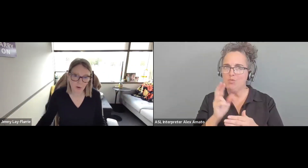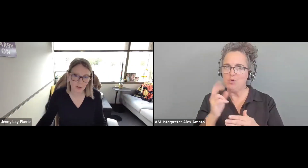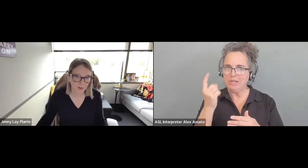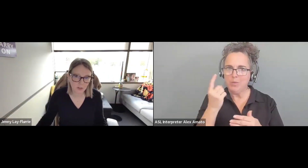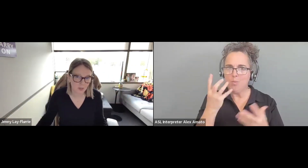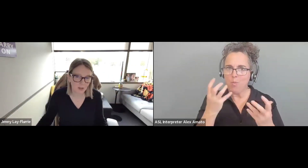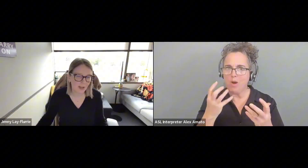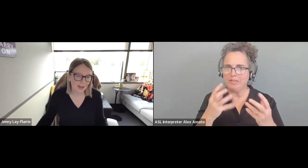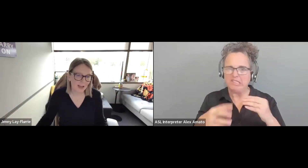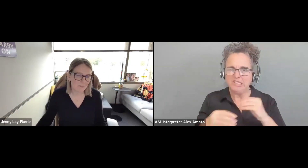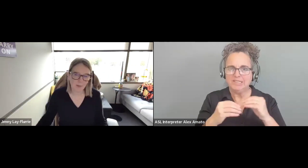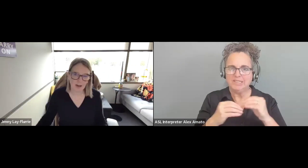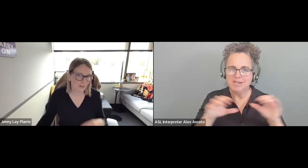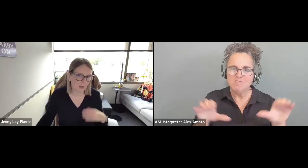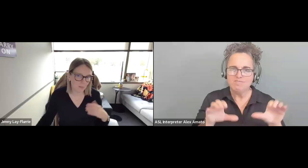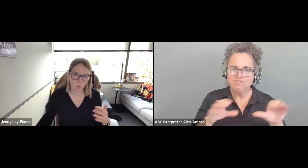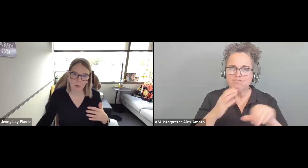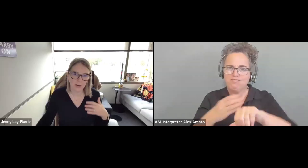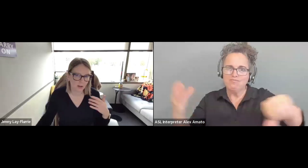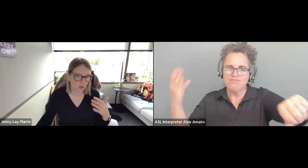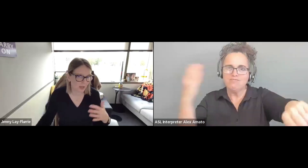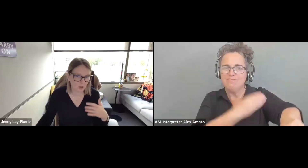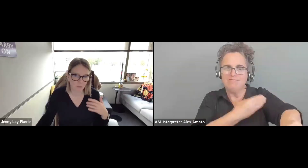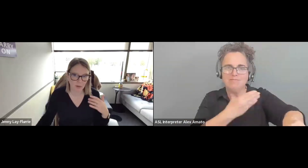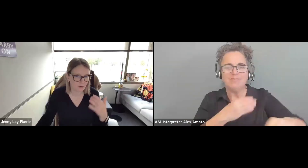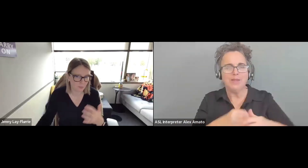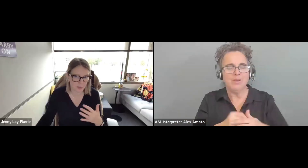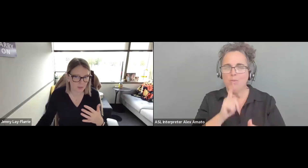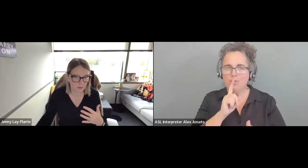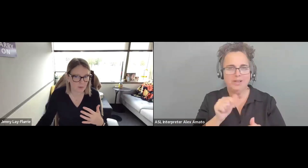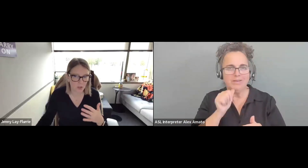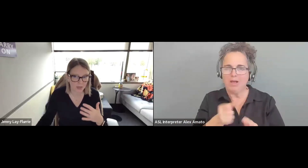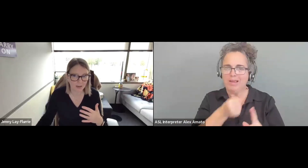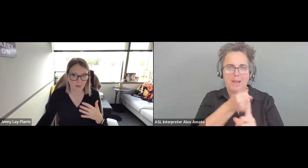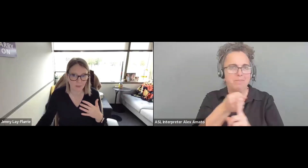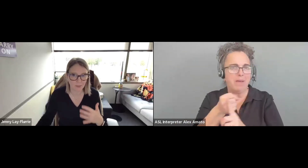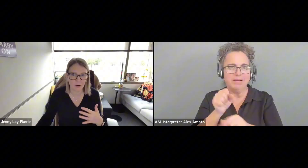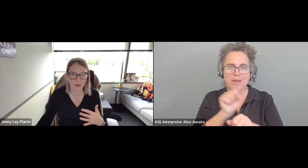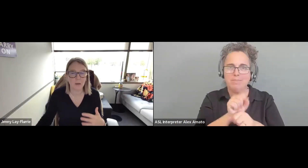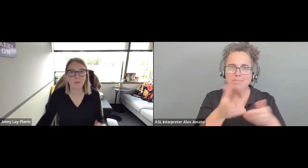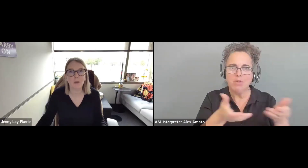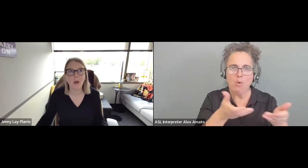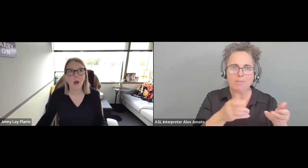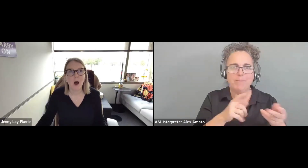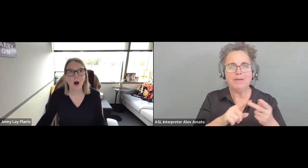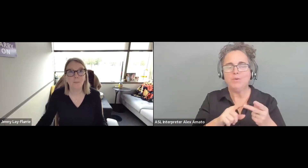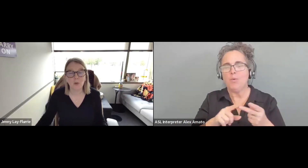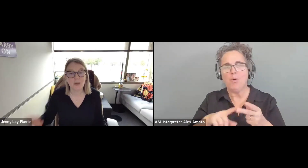We're not going to impact the employment education rates if we don't change some paradigms.